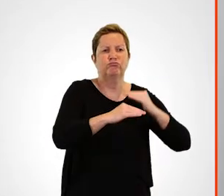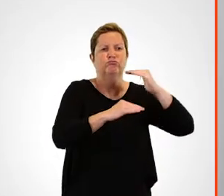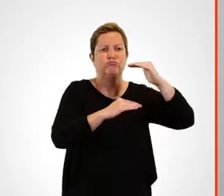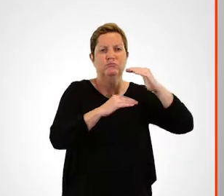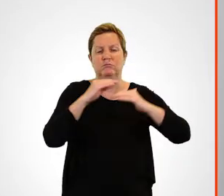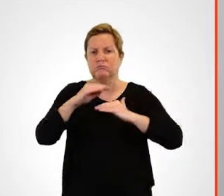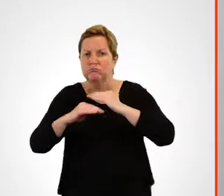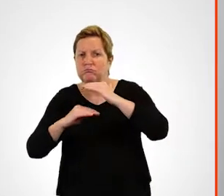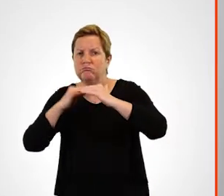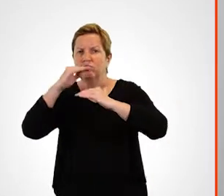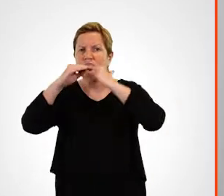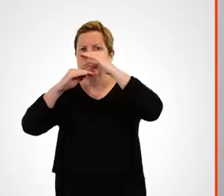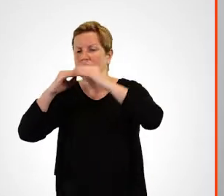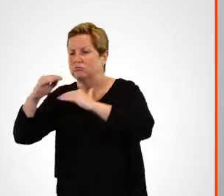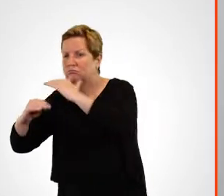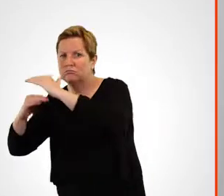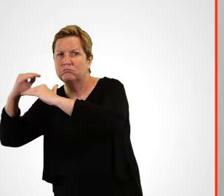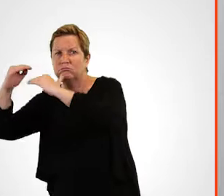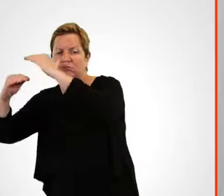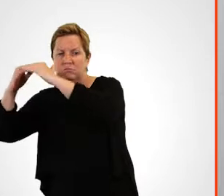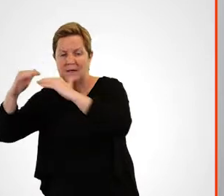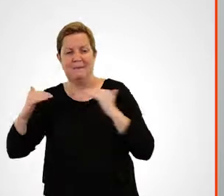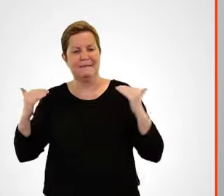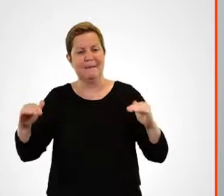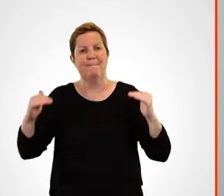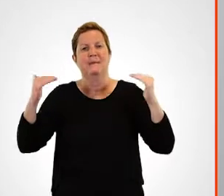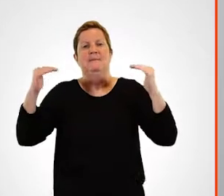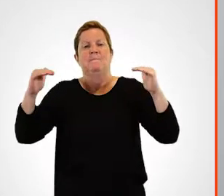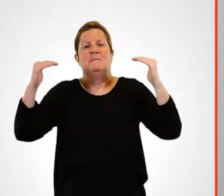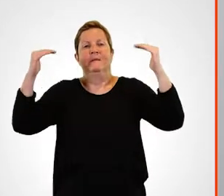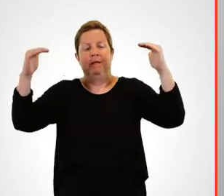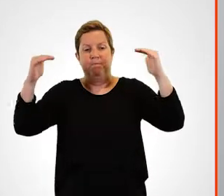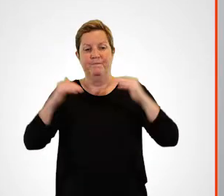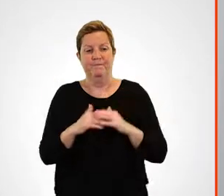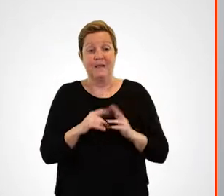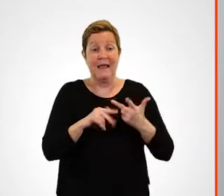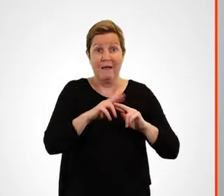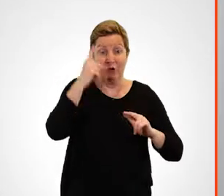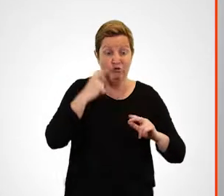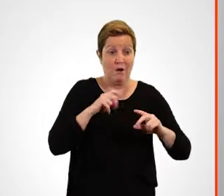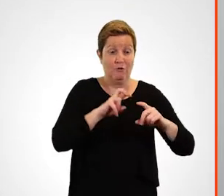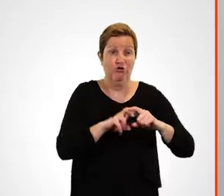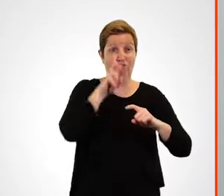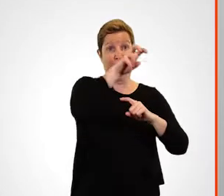with the environment, is that things happen step by step. When we try to skip a step - that is,